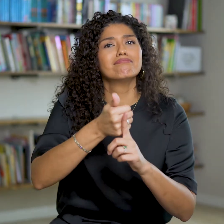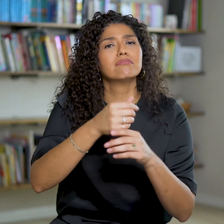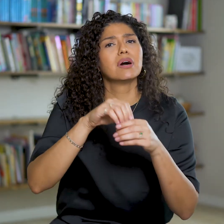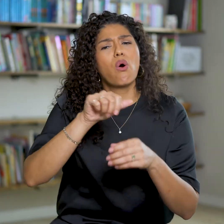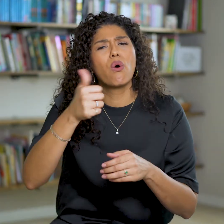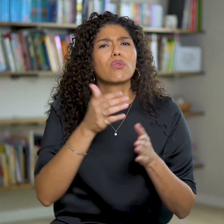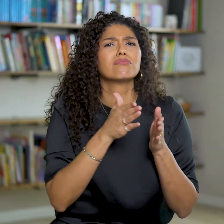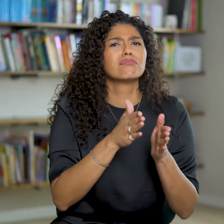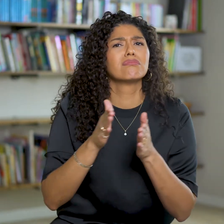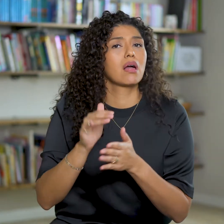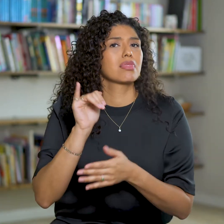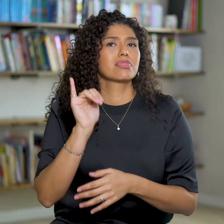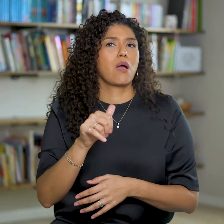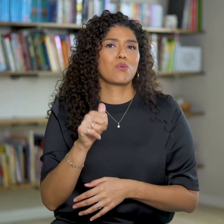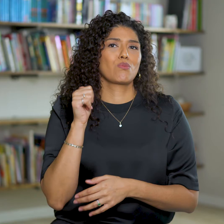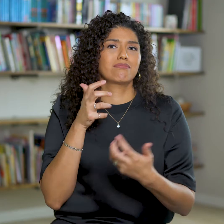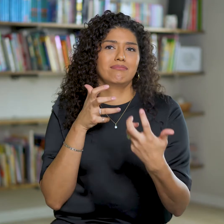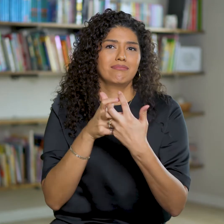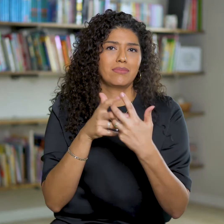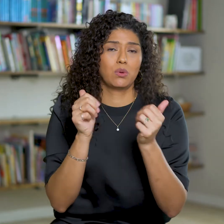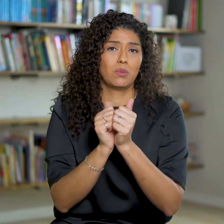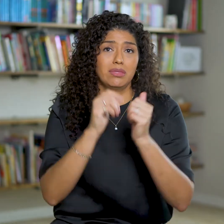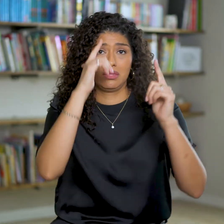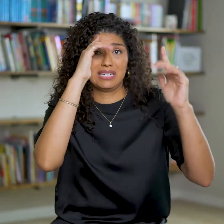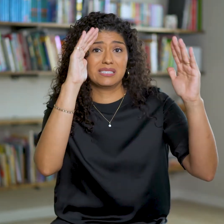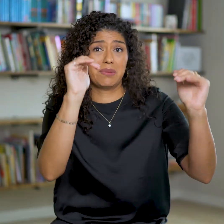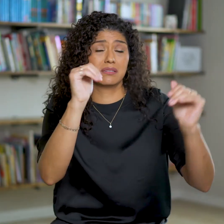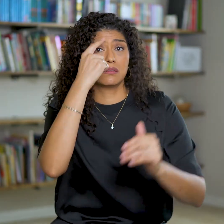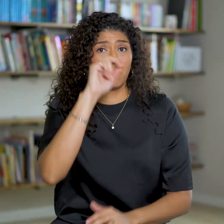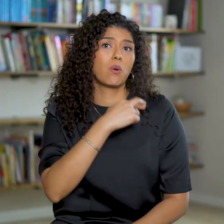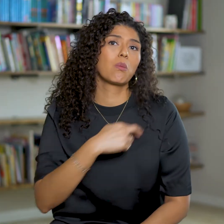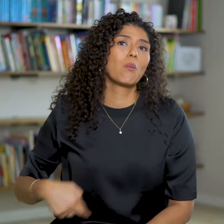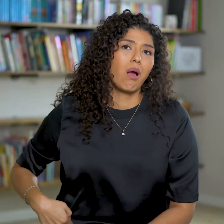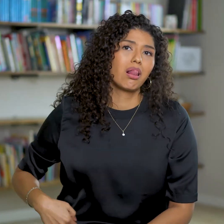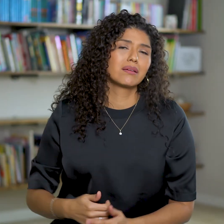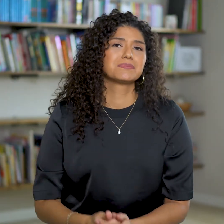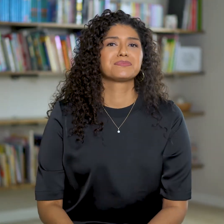in others ways that won’t fit with the expectations for royalty.